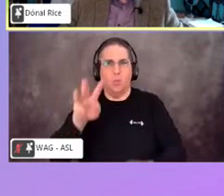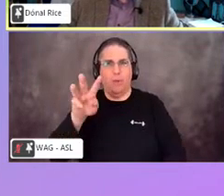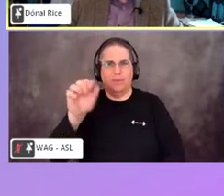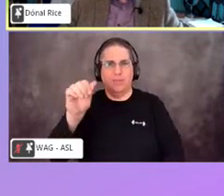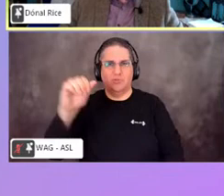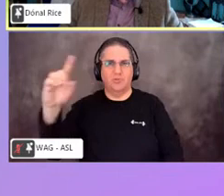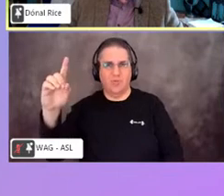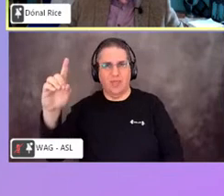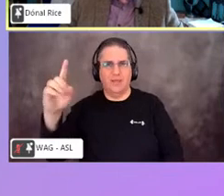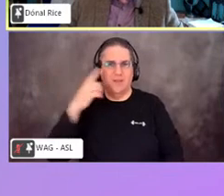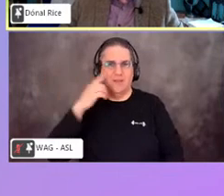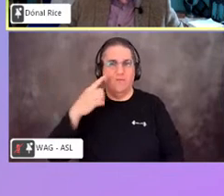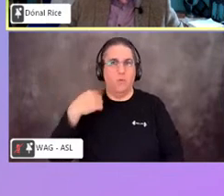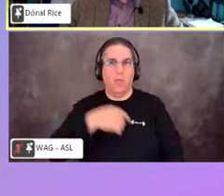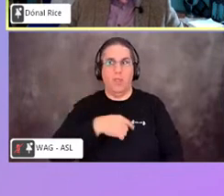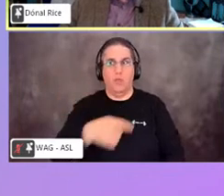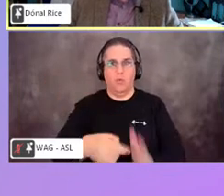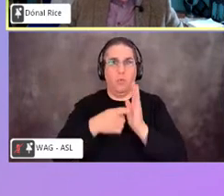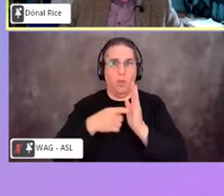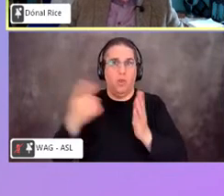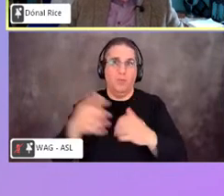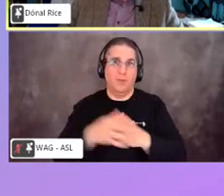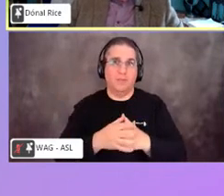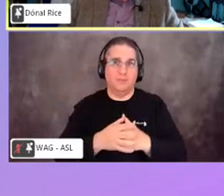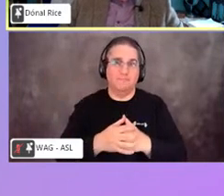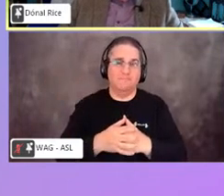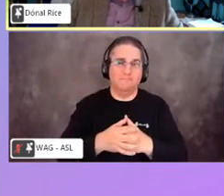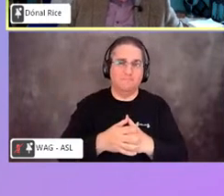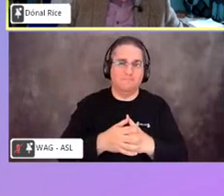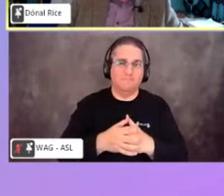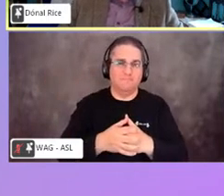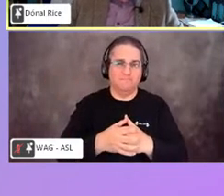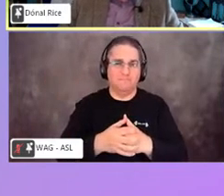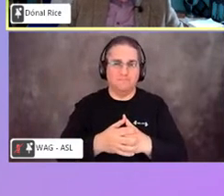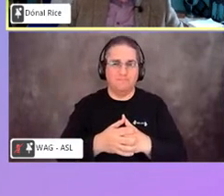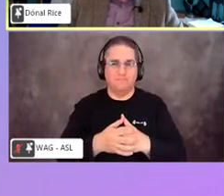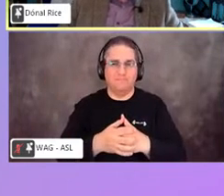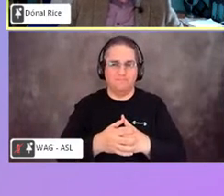providers out there with a little bit more attuned with their products and services